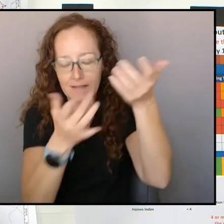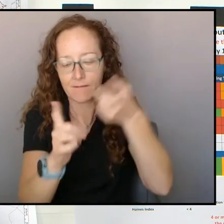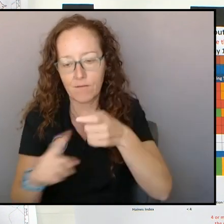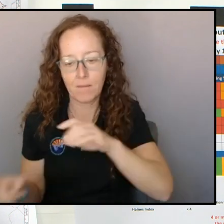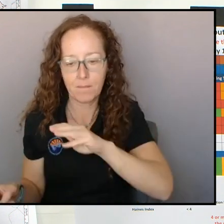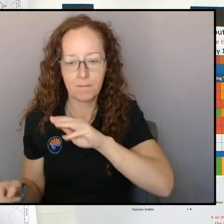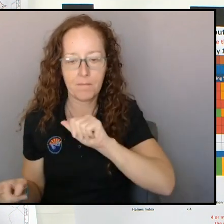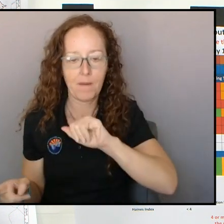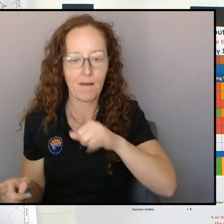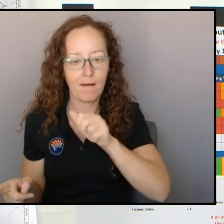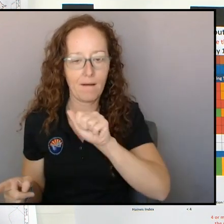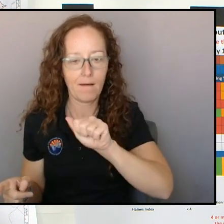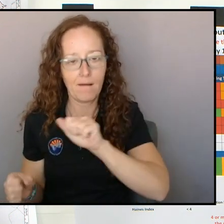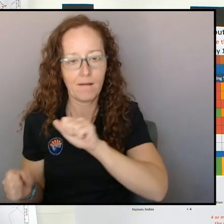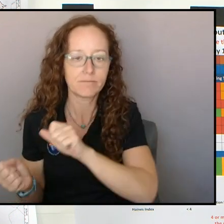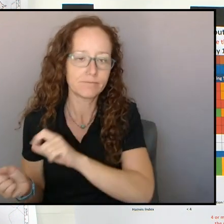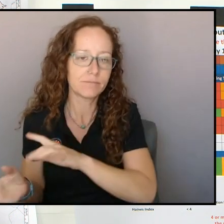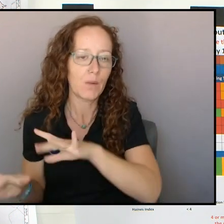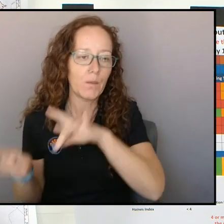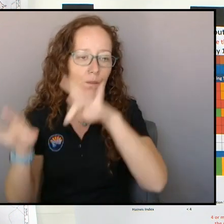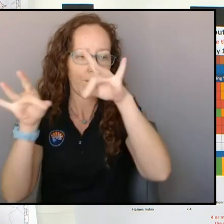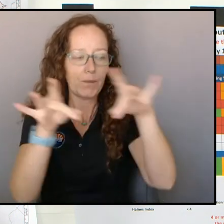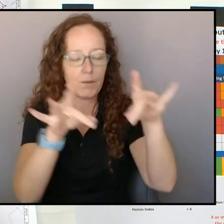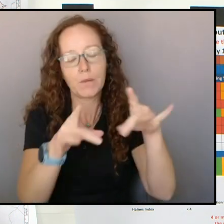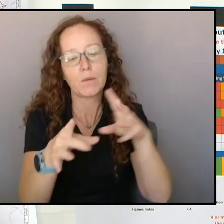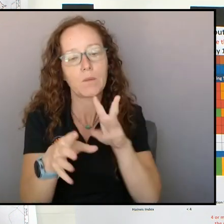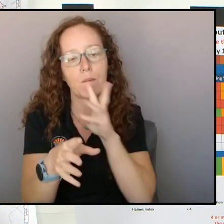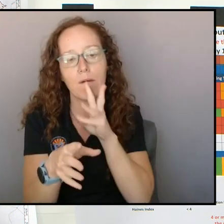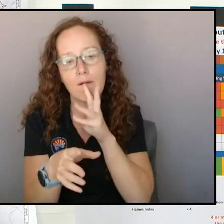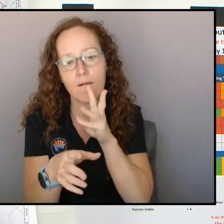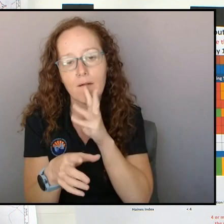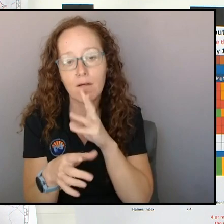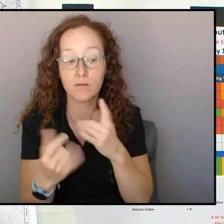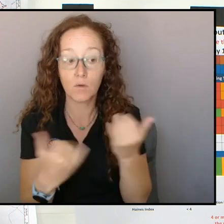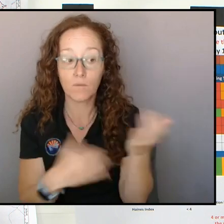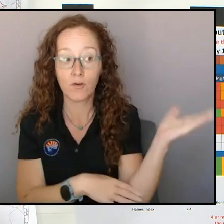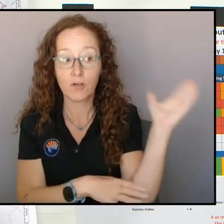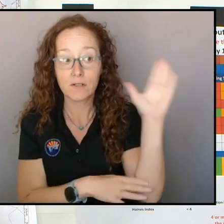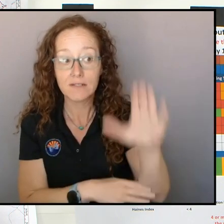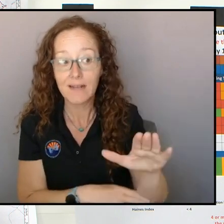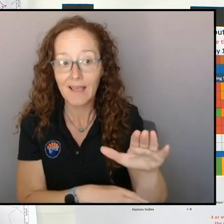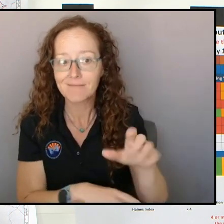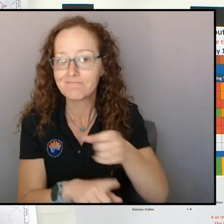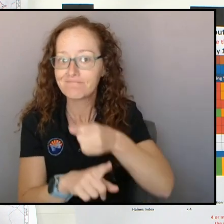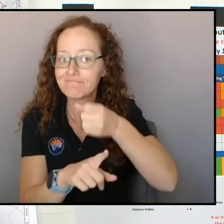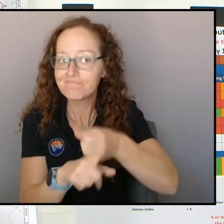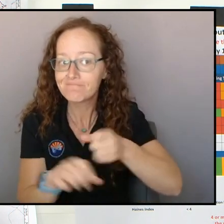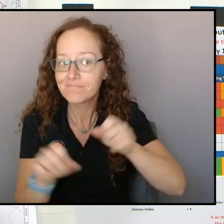going to play a huge role in thunderstorm potential. So,